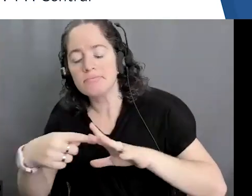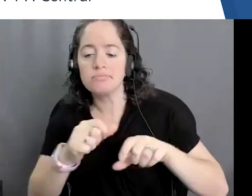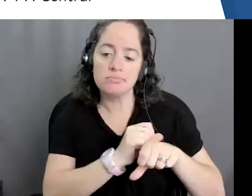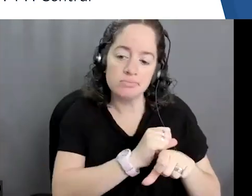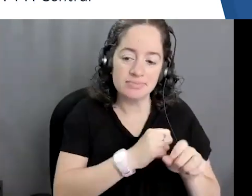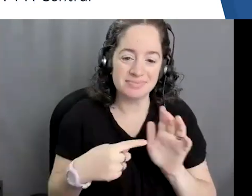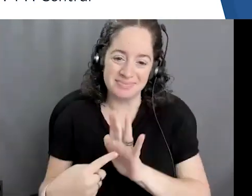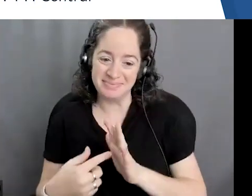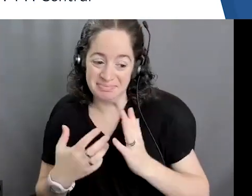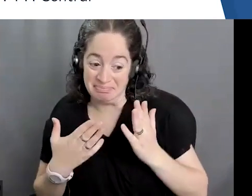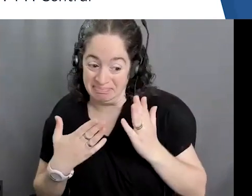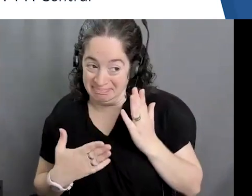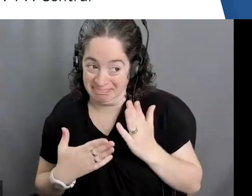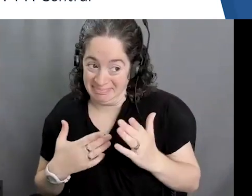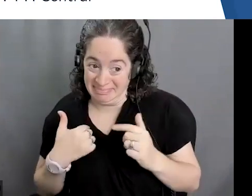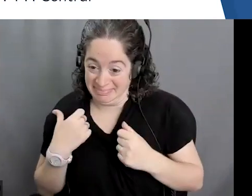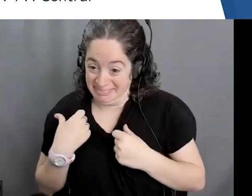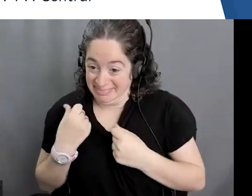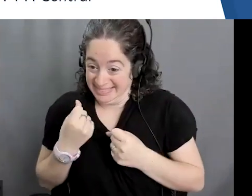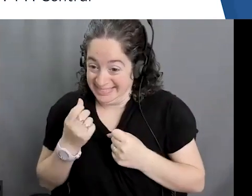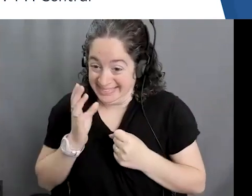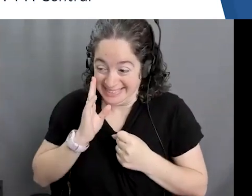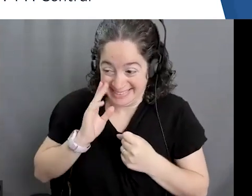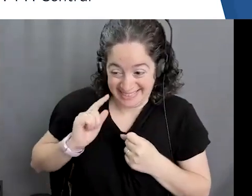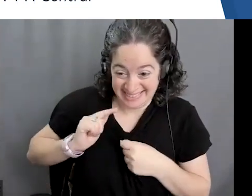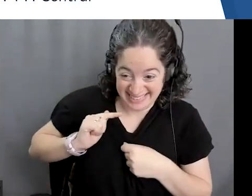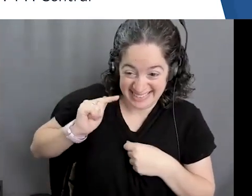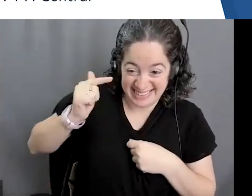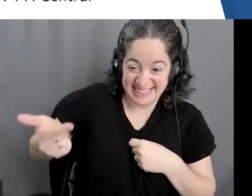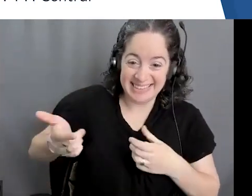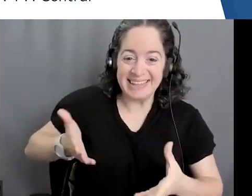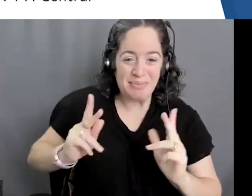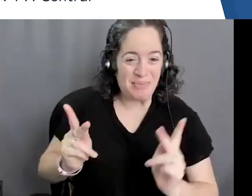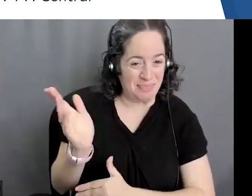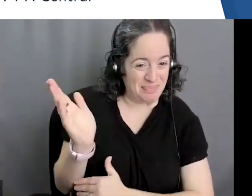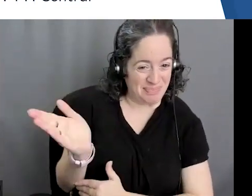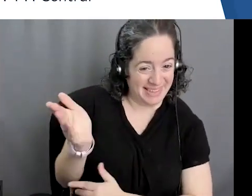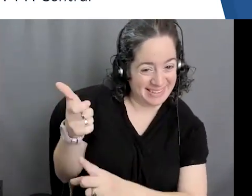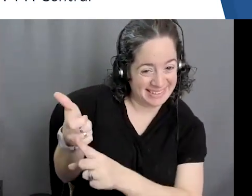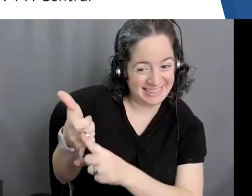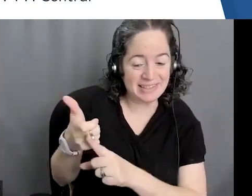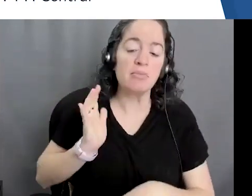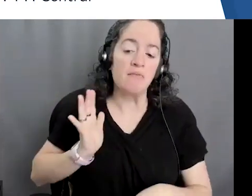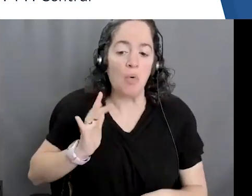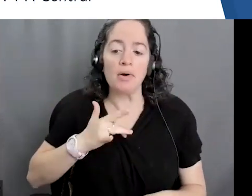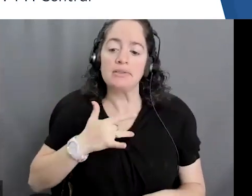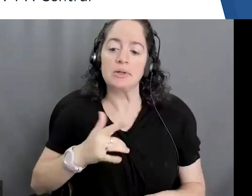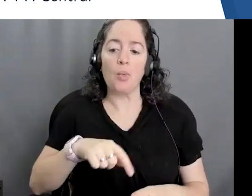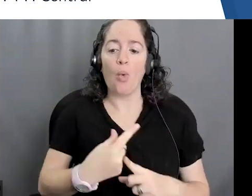and we might even promote some people and allow people to speak, which in the past we haven't always done, but I think it'll be a fun,